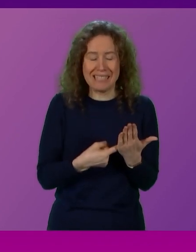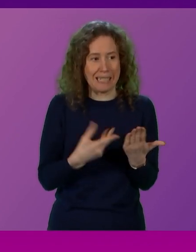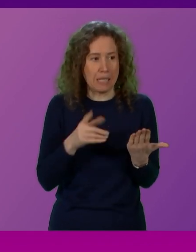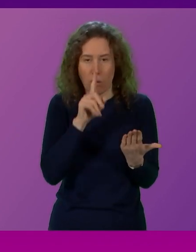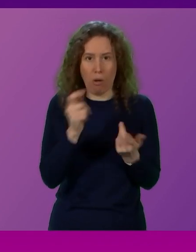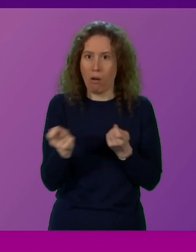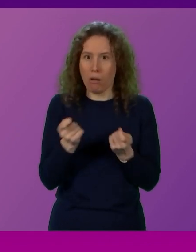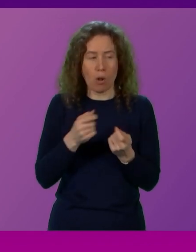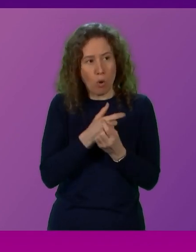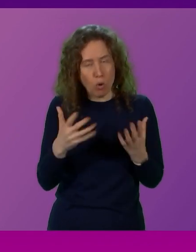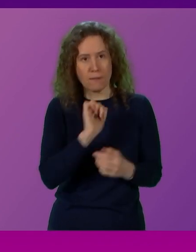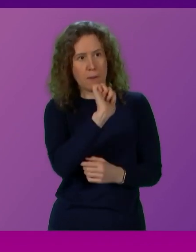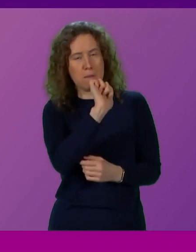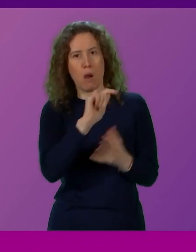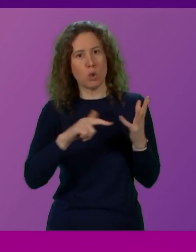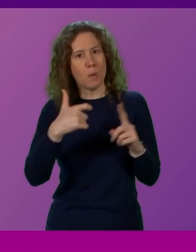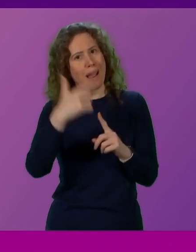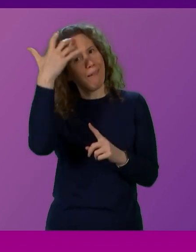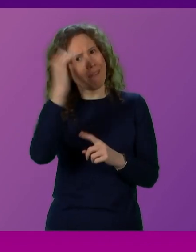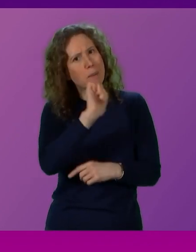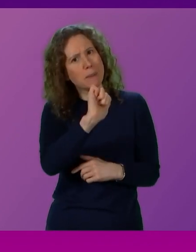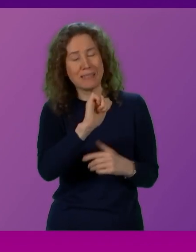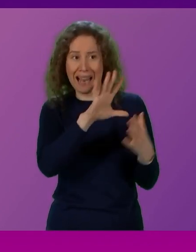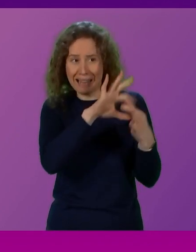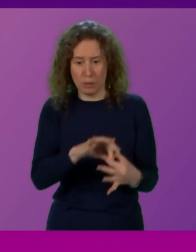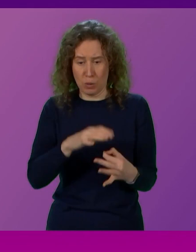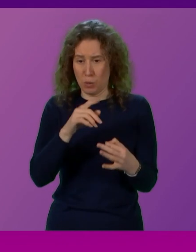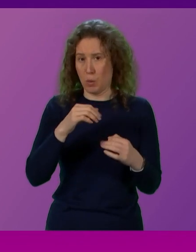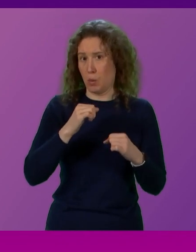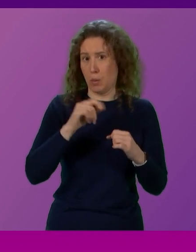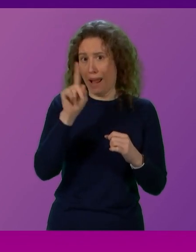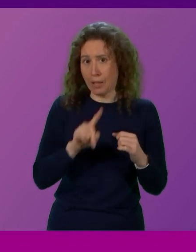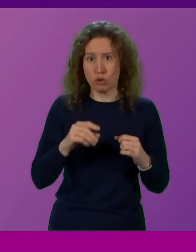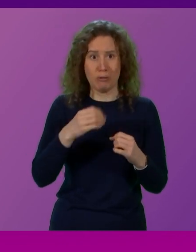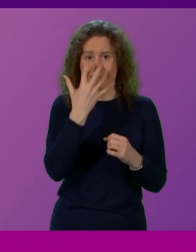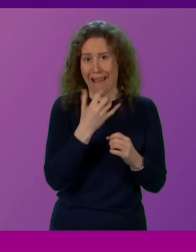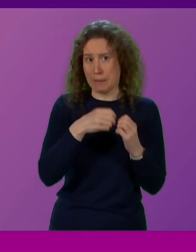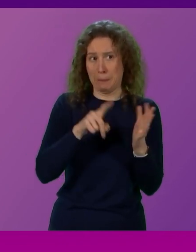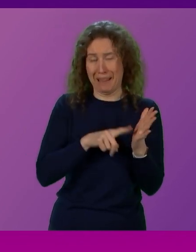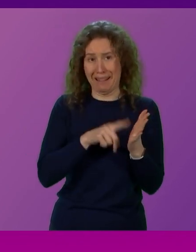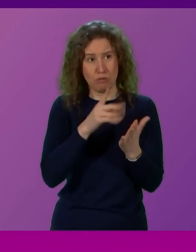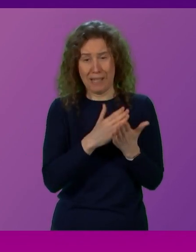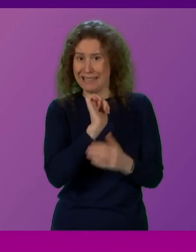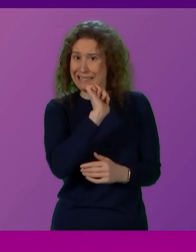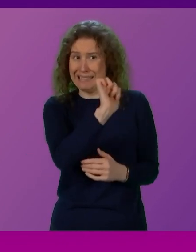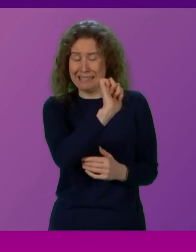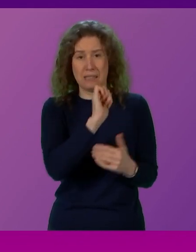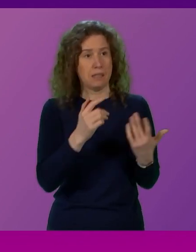including those that are related to energy bills. We will continue to press the UK Government to use all the levers at its disposal to tackle